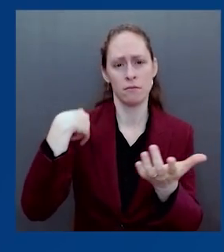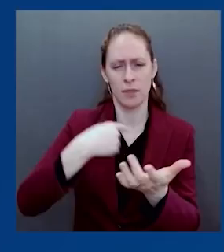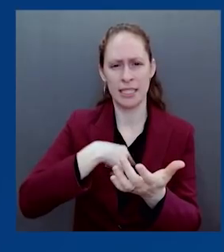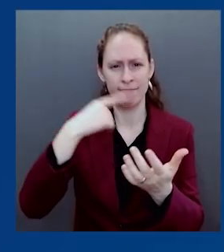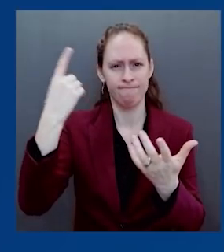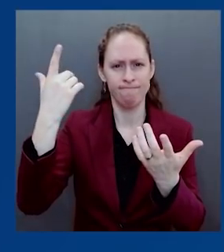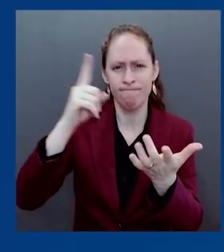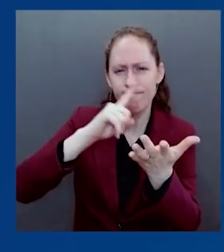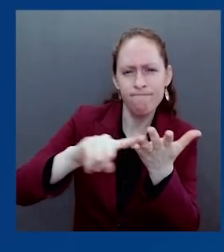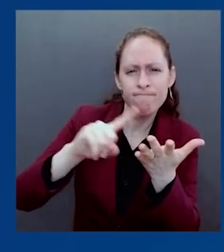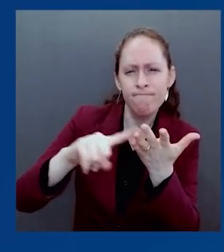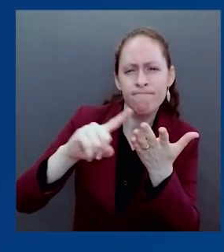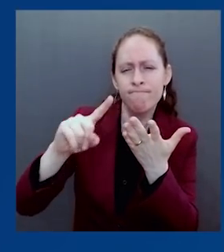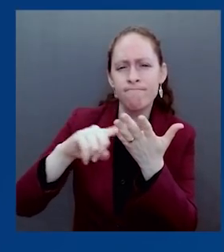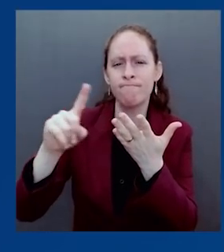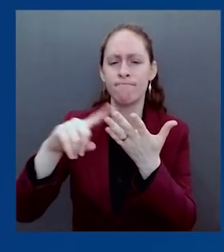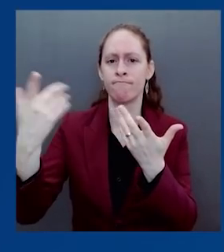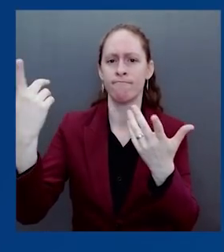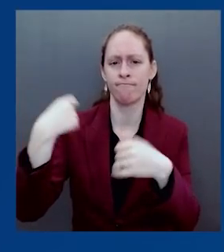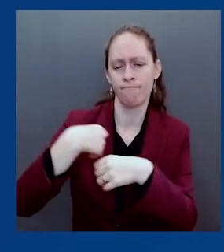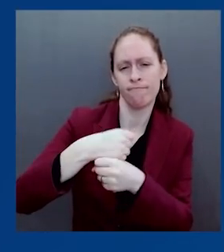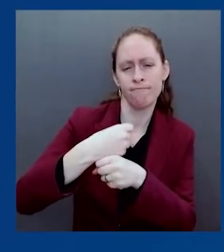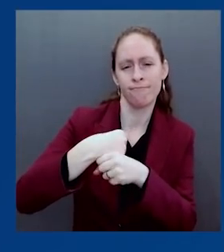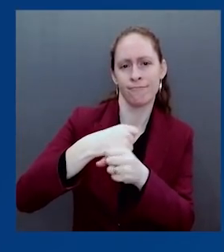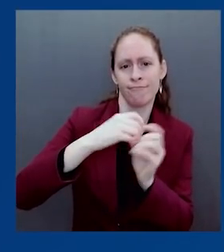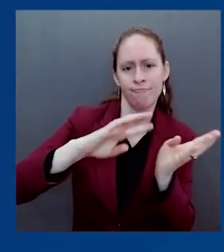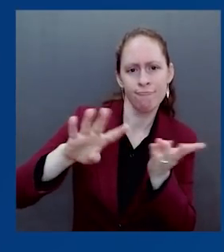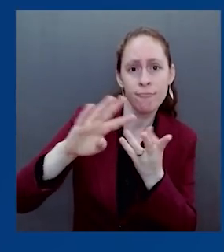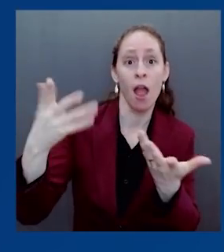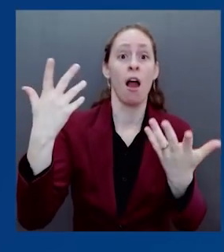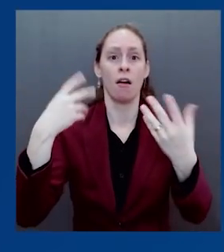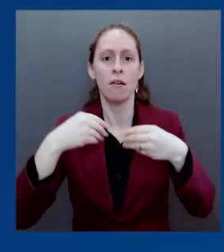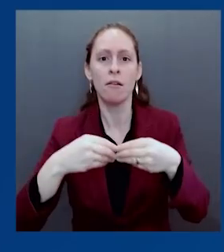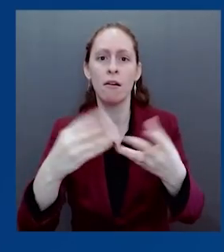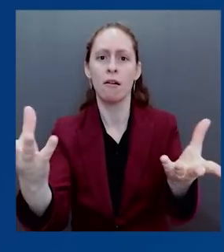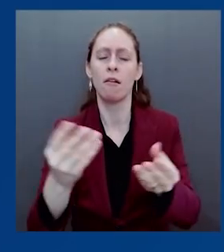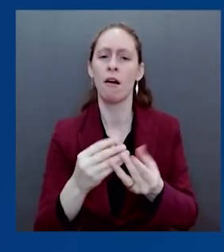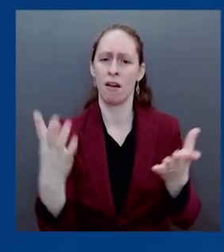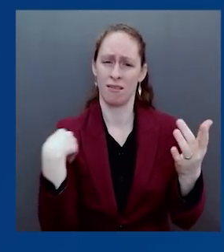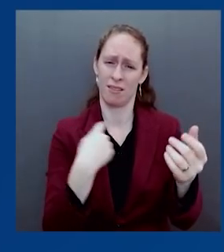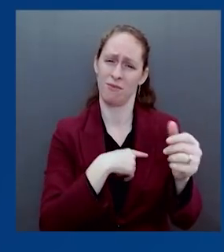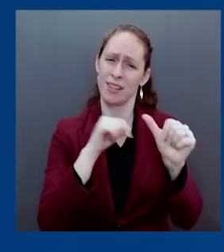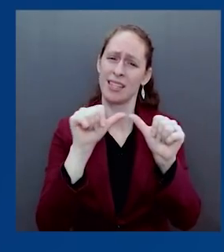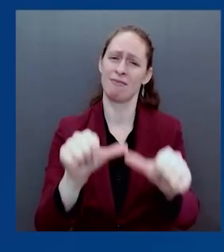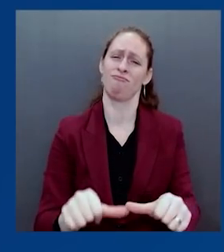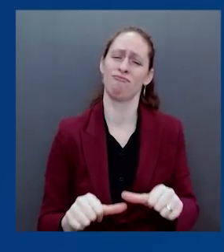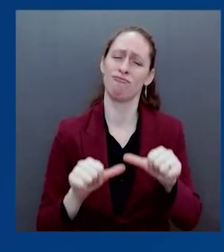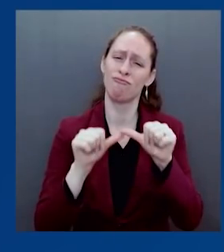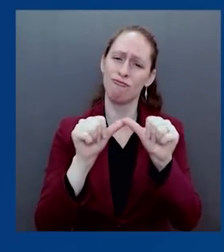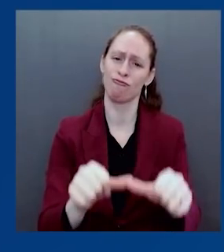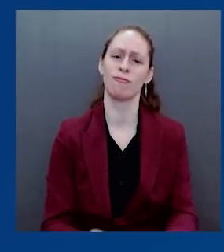Today, I want to provide some context, specifically about actions the Biden administration took on Pfizer's antiviral pills.